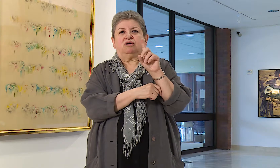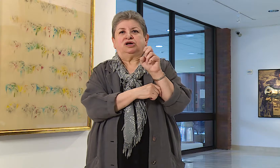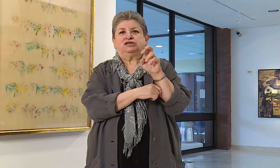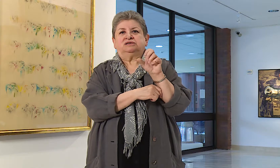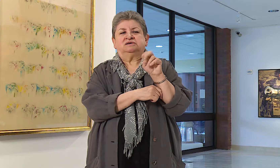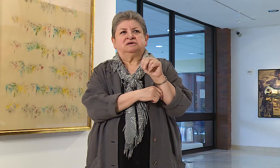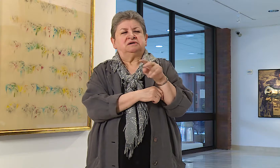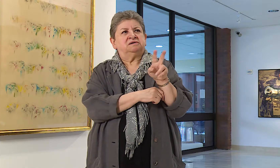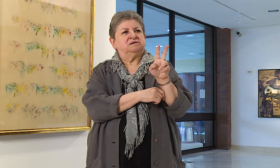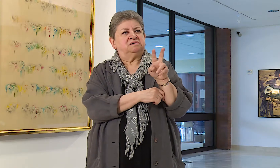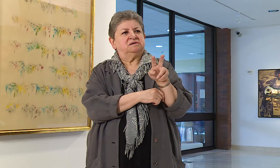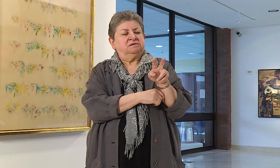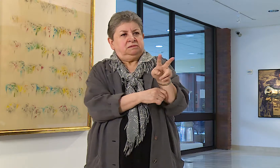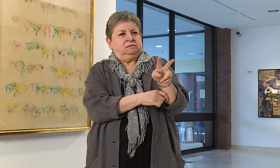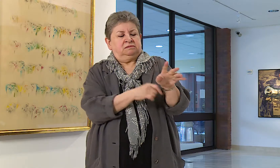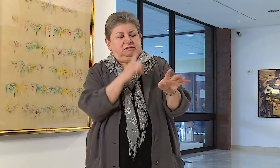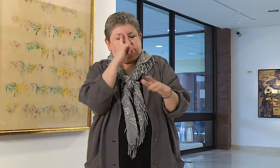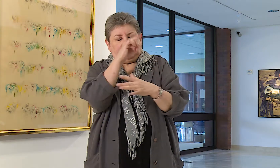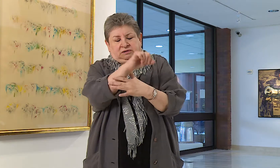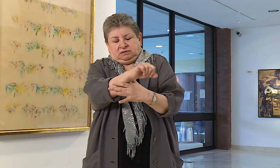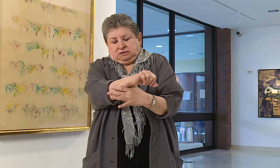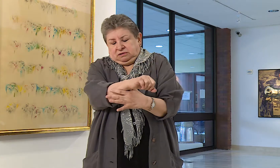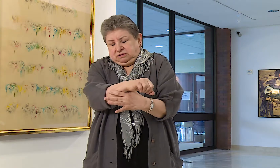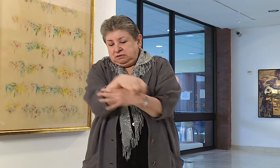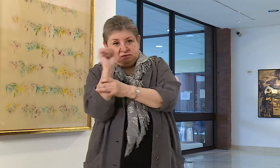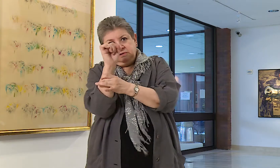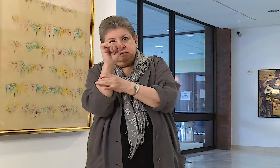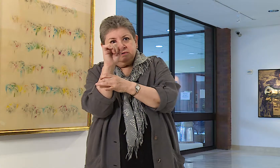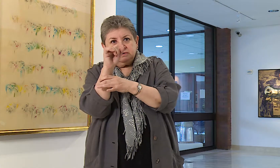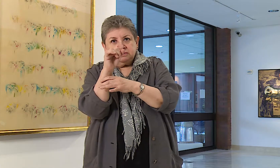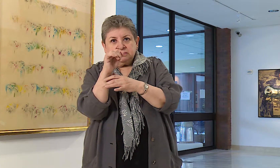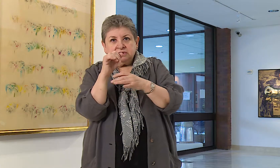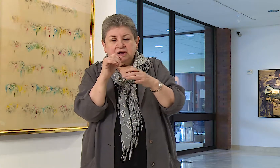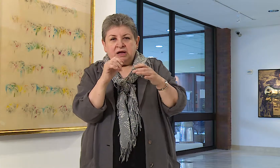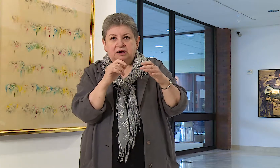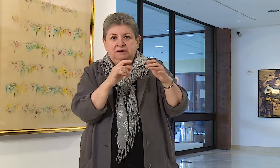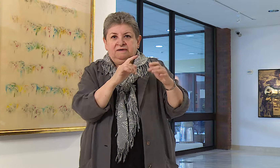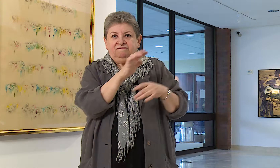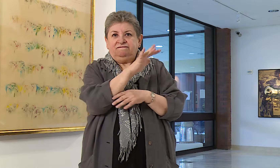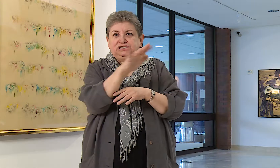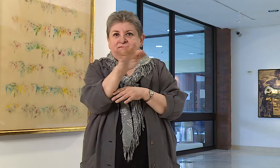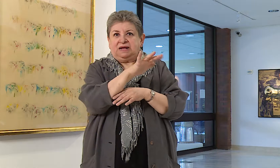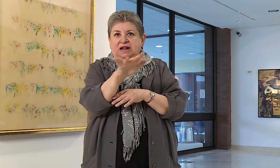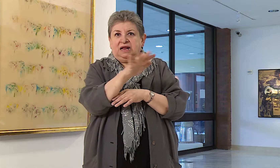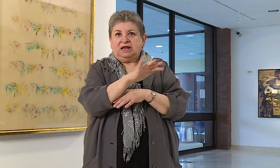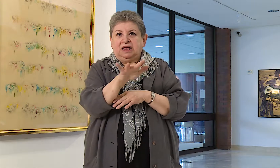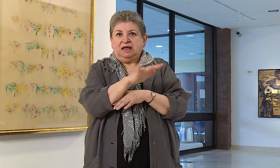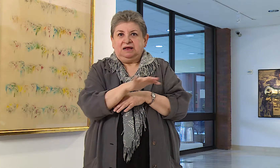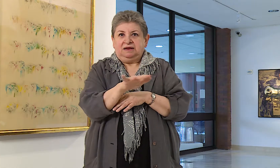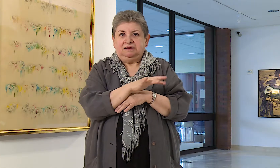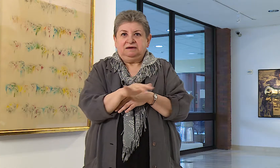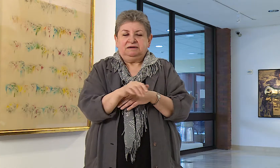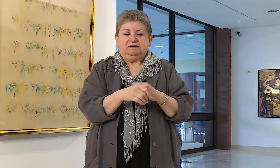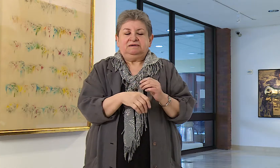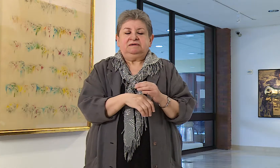I noticed that the painter was Morris Broderson, and that took me aback.